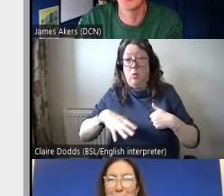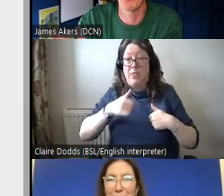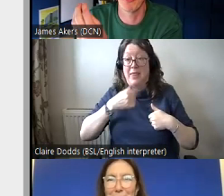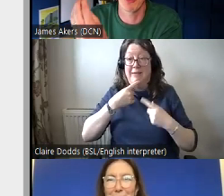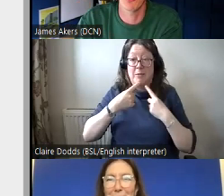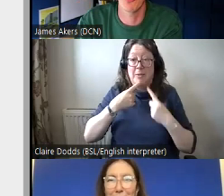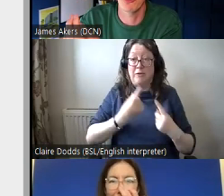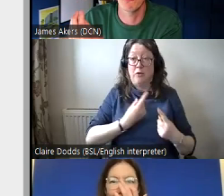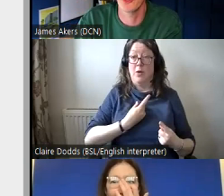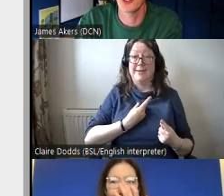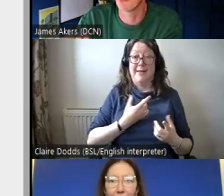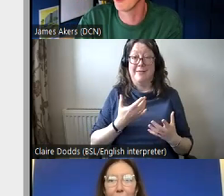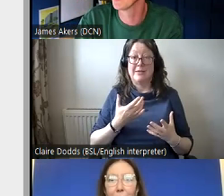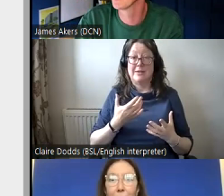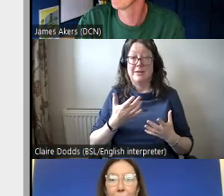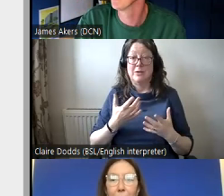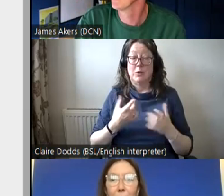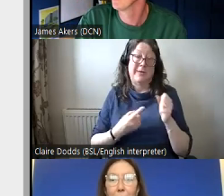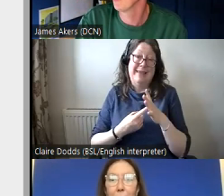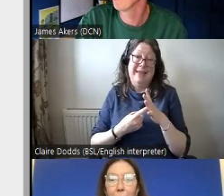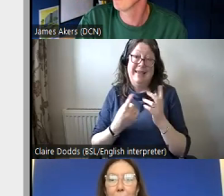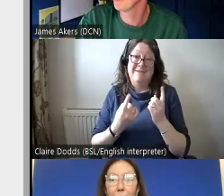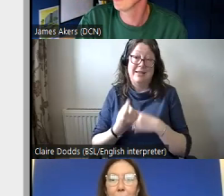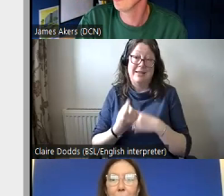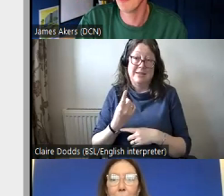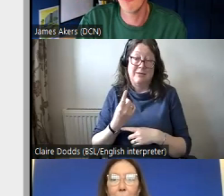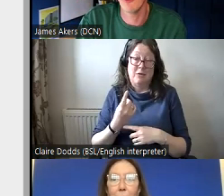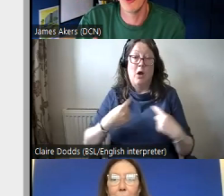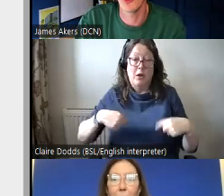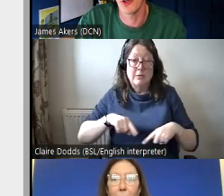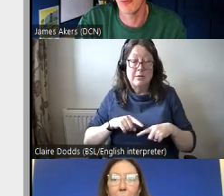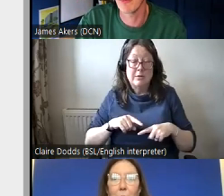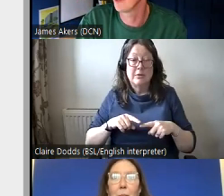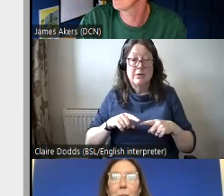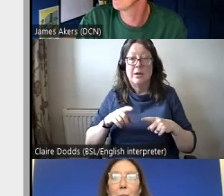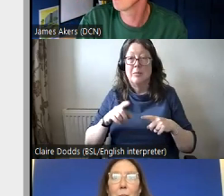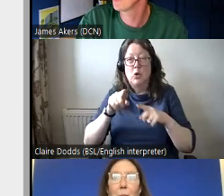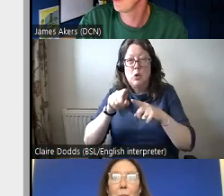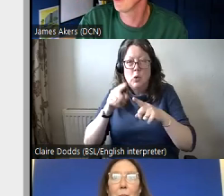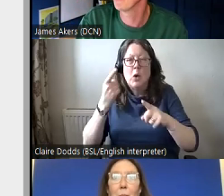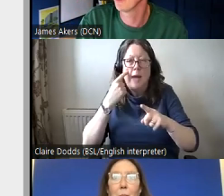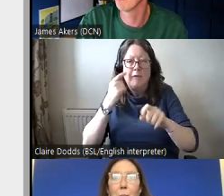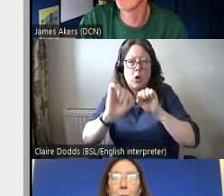It's one of our core conversion points. If you look at your website, see what's in here,